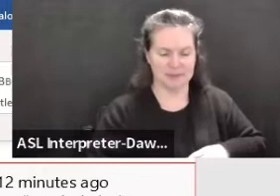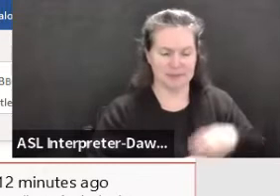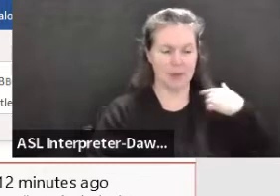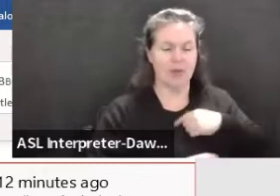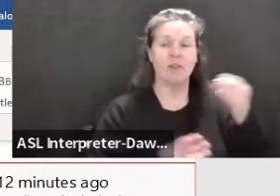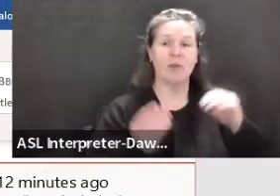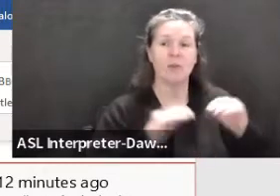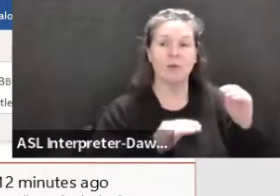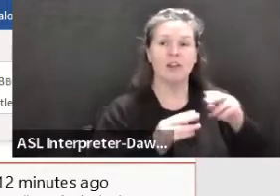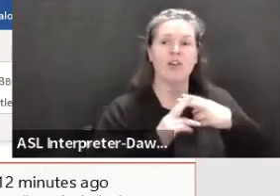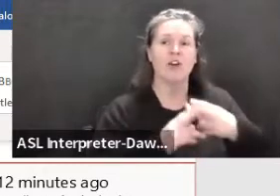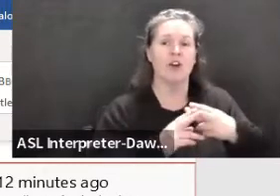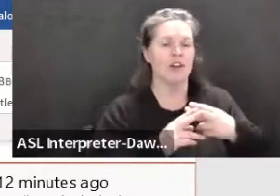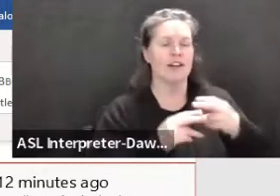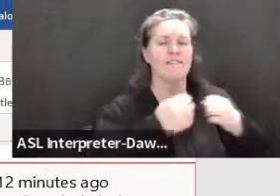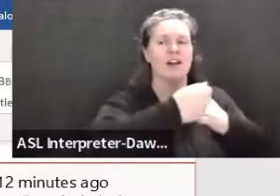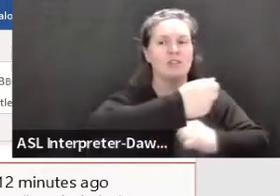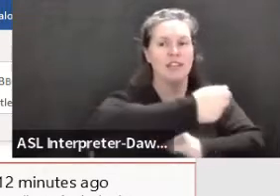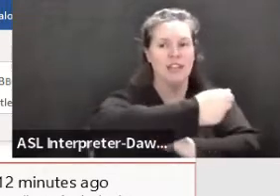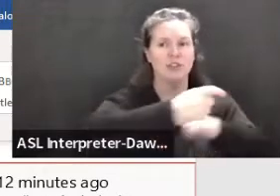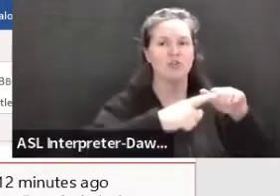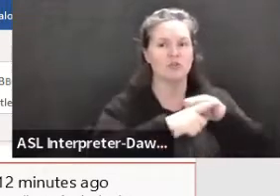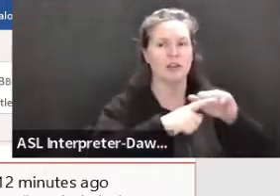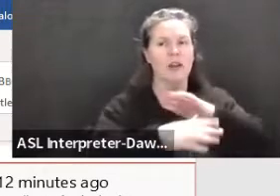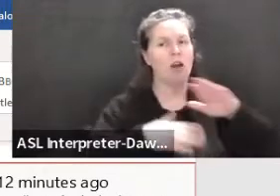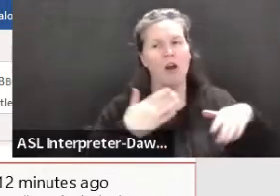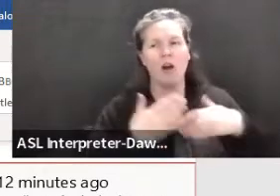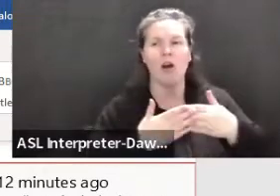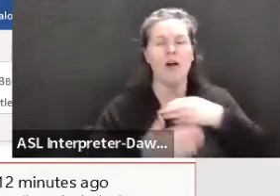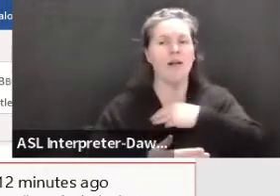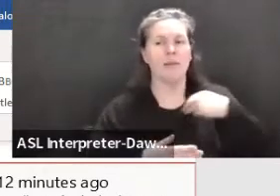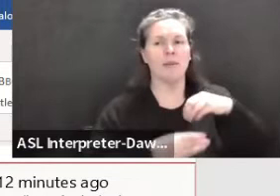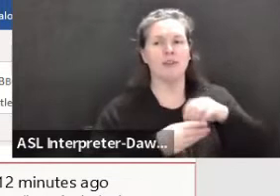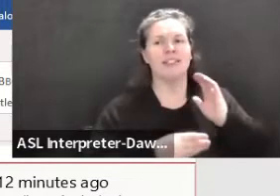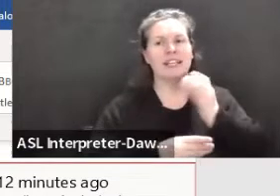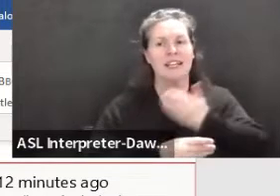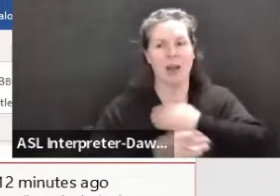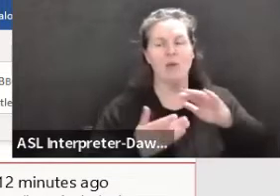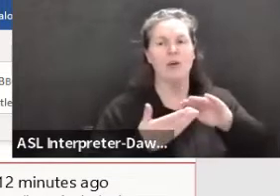our foundational training, that all members of our community, faculty and staff